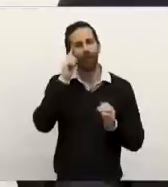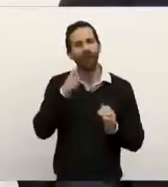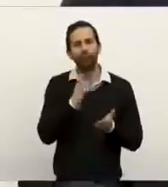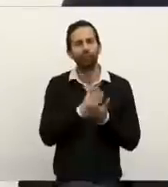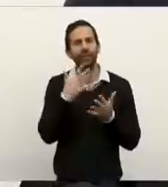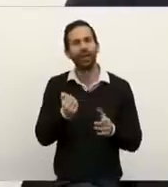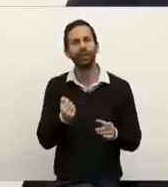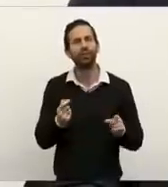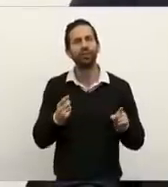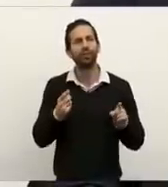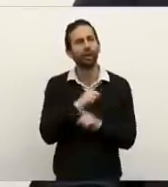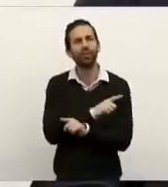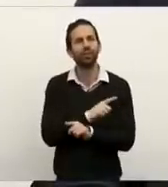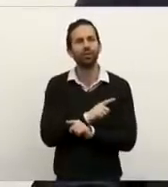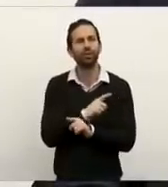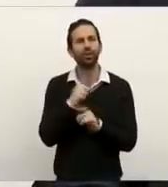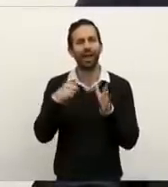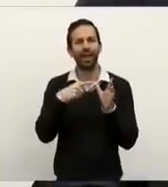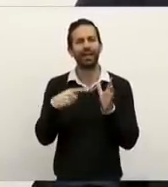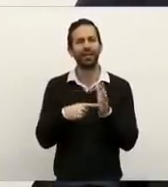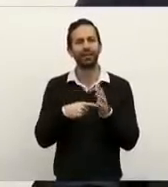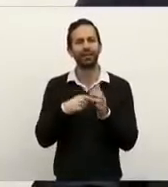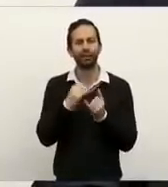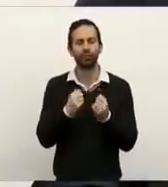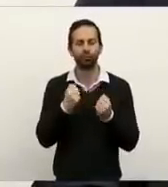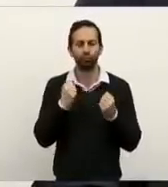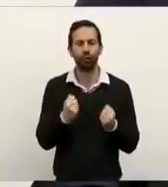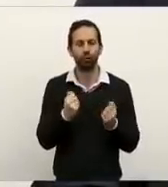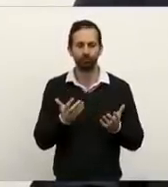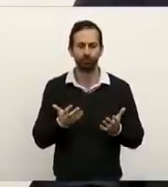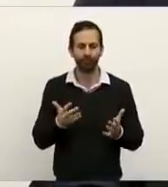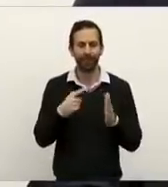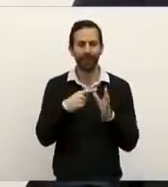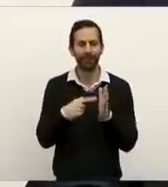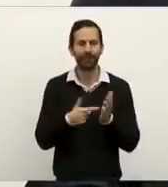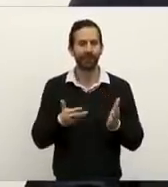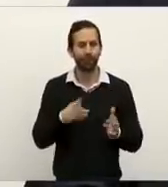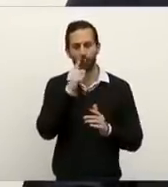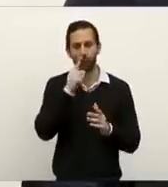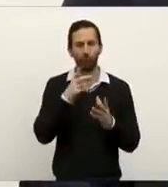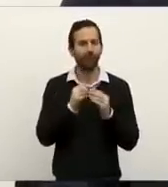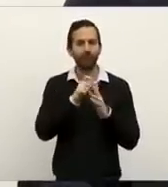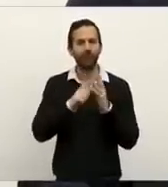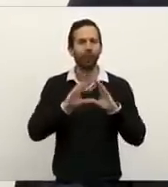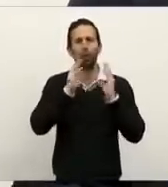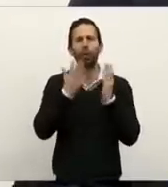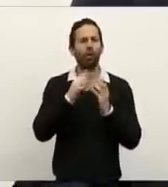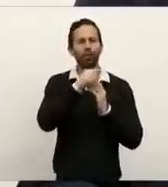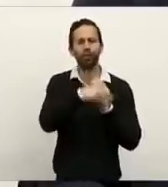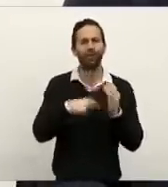because an AT is a very powerful enabler for people with disability right across the world, and it continues to grow.